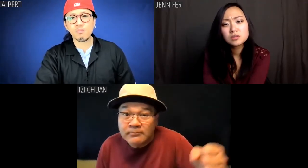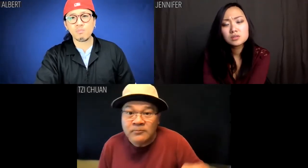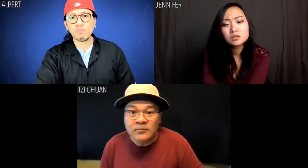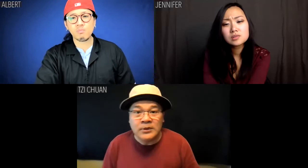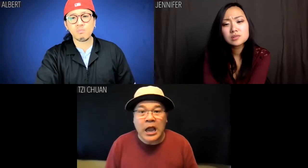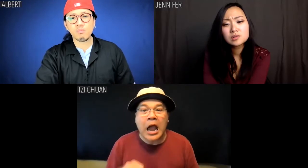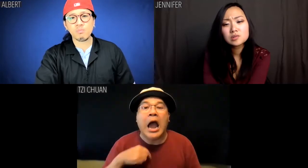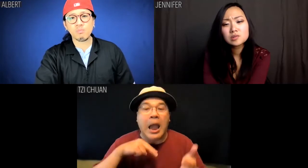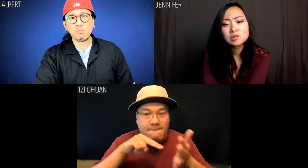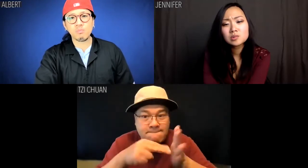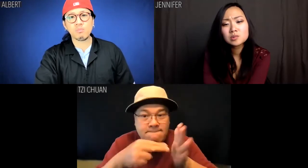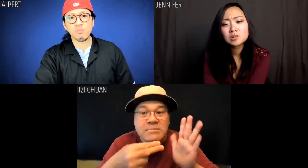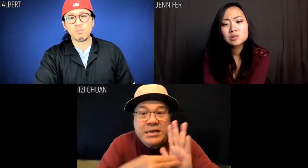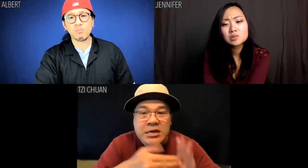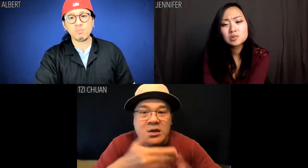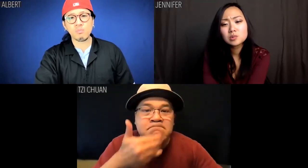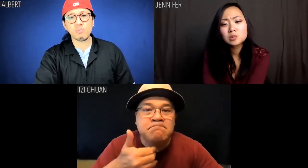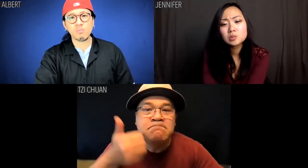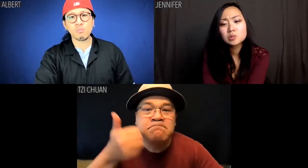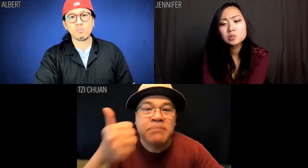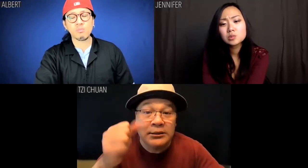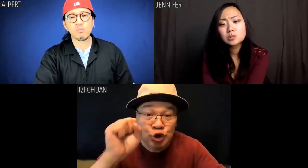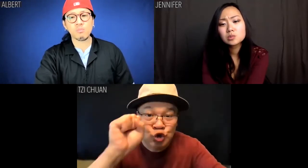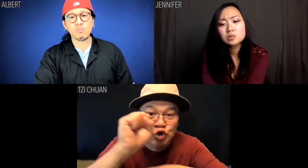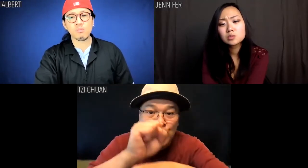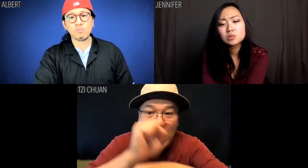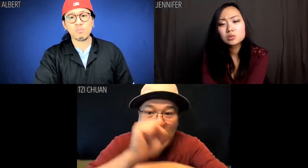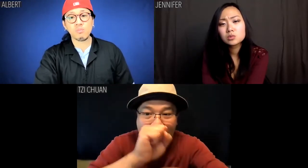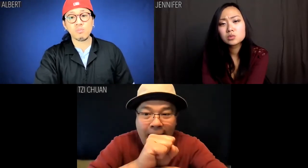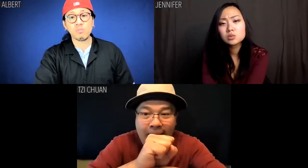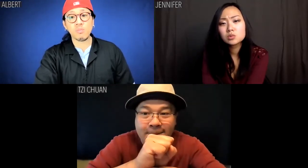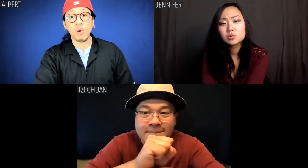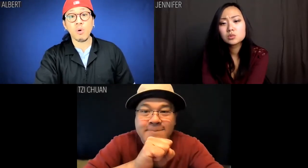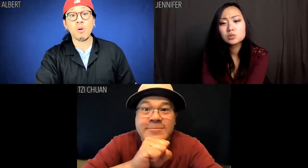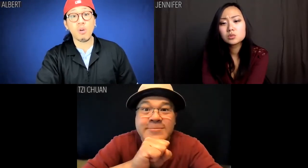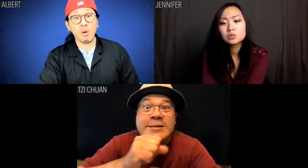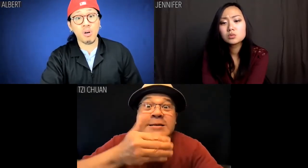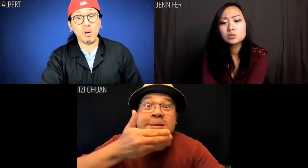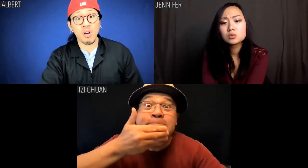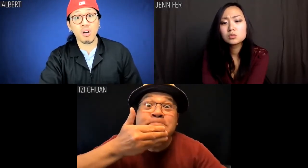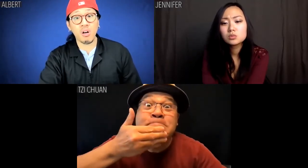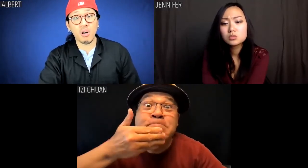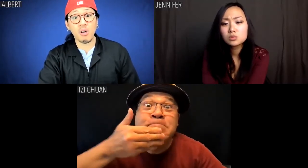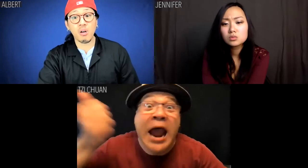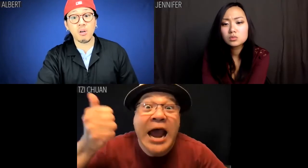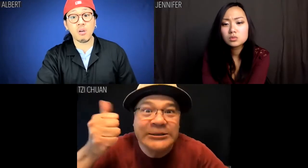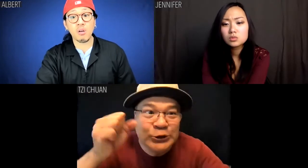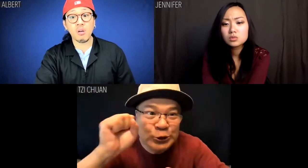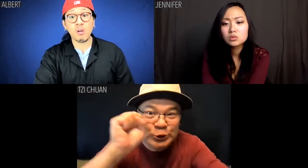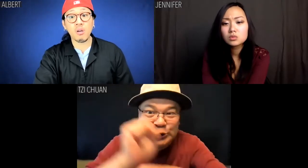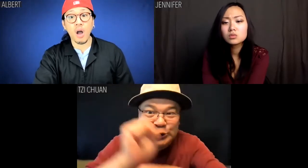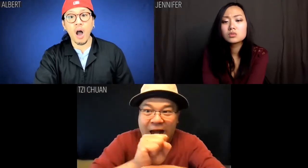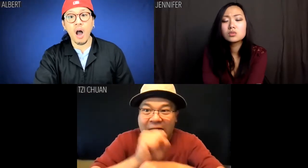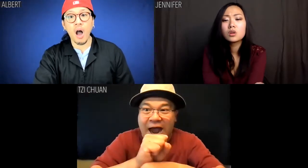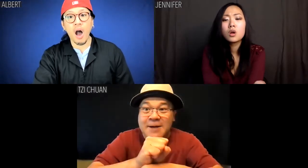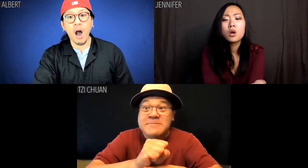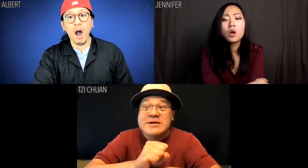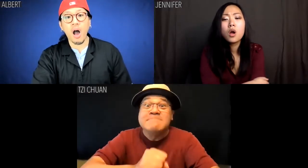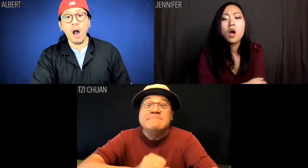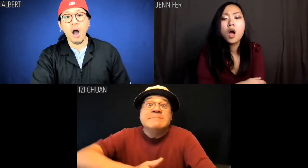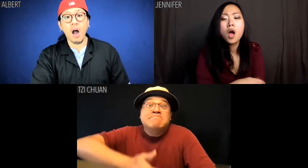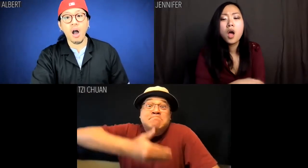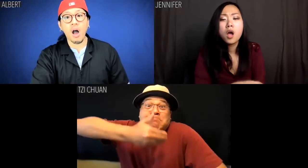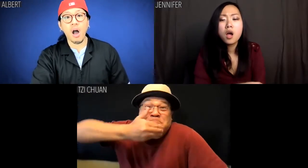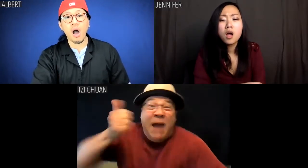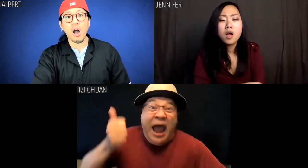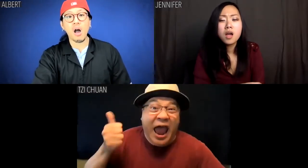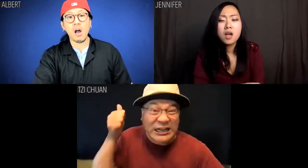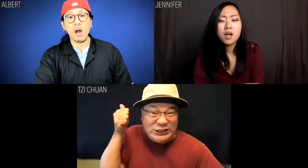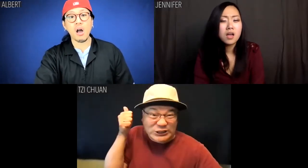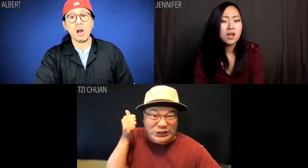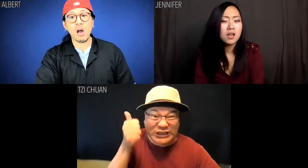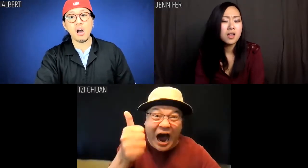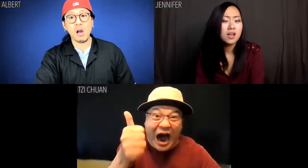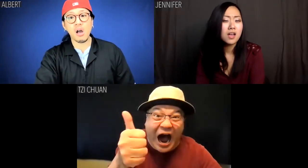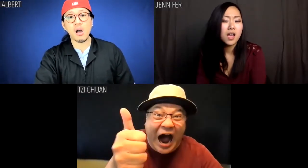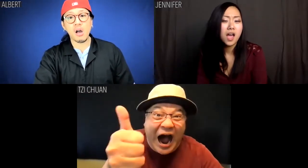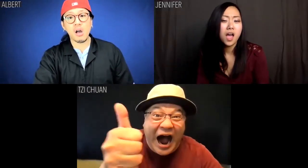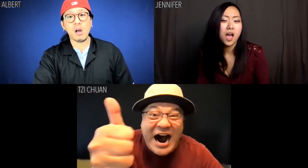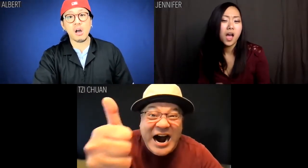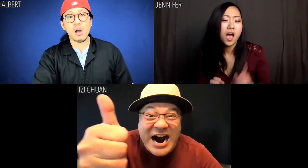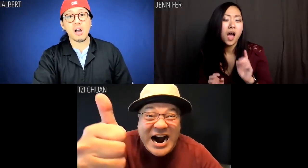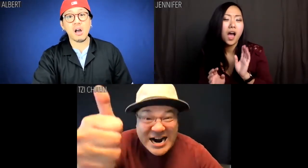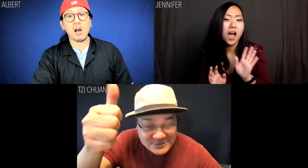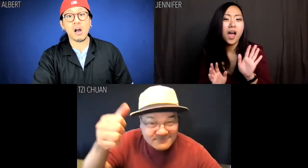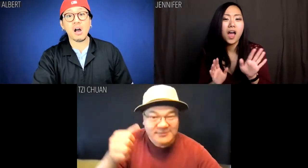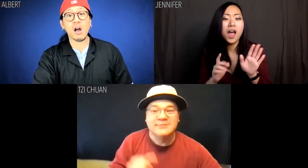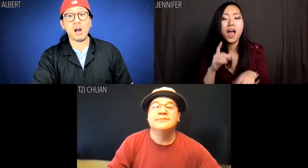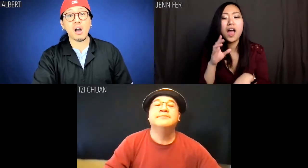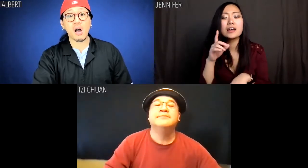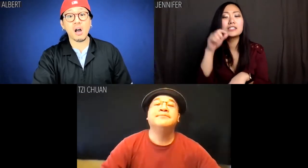The best for the job in the best jobs, doing their jobs best ... jobs.